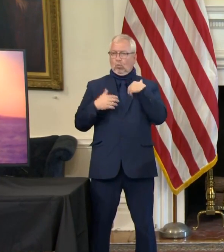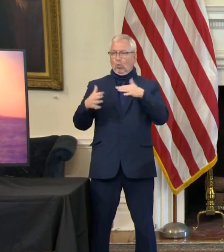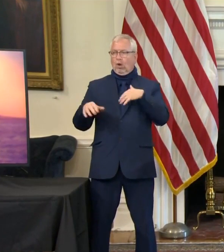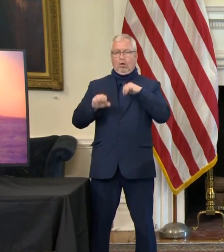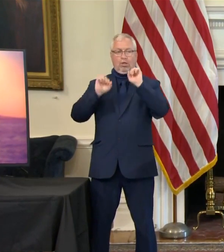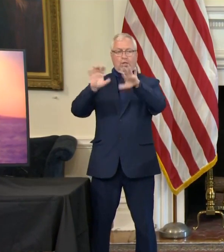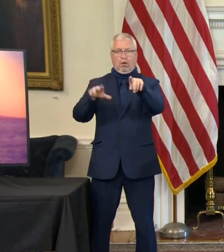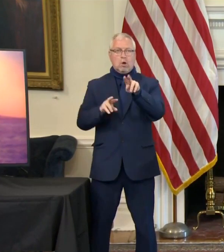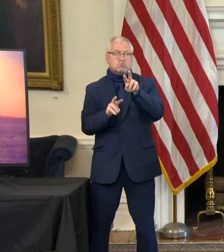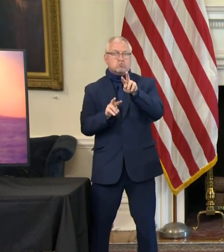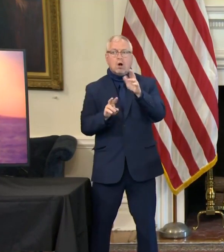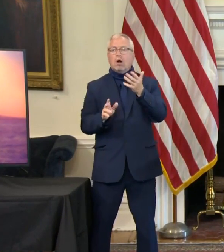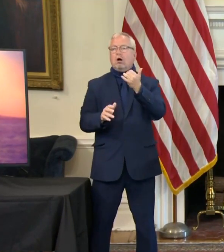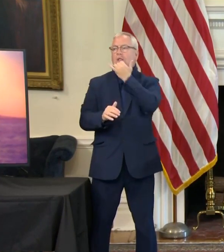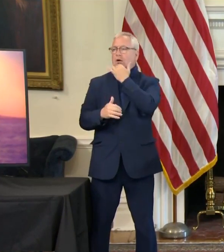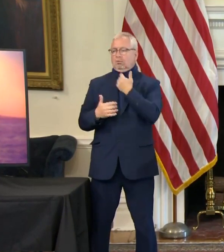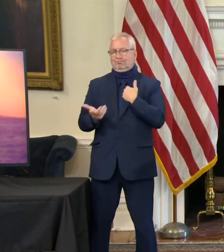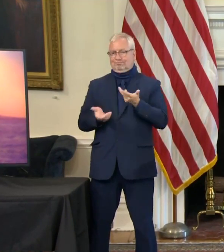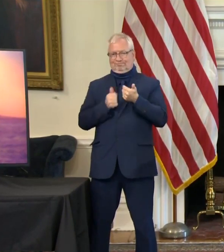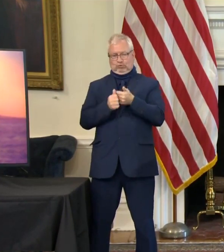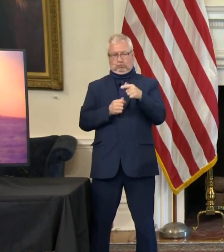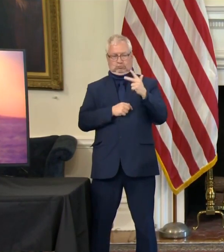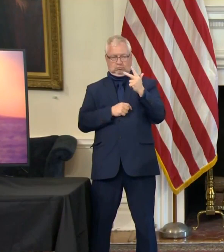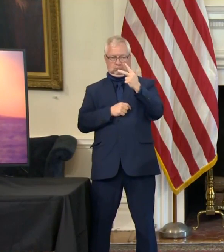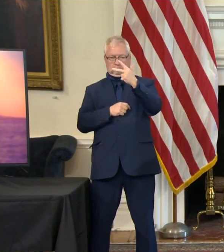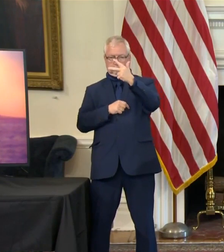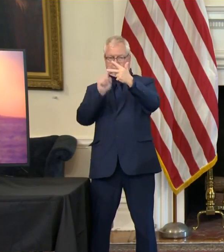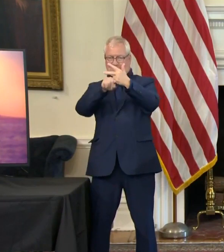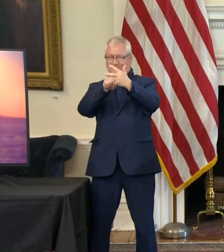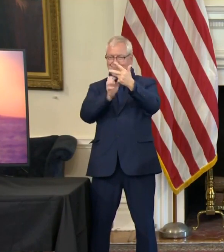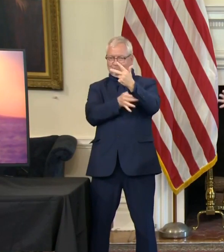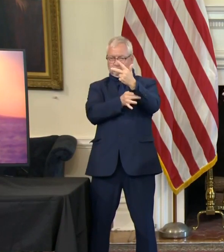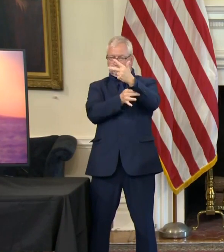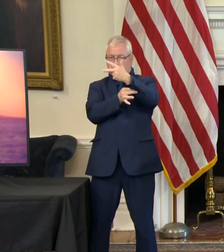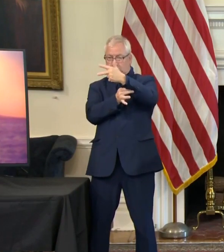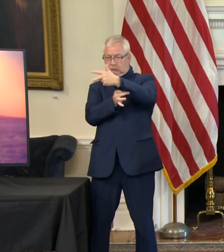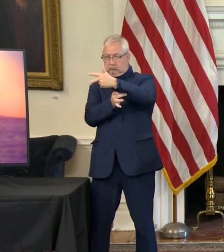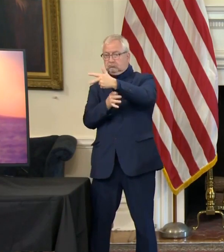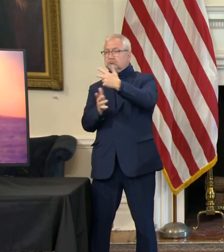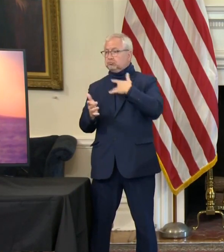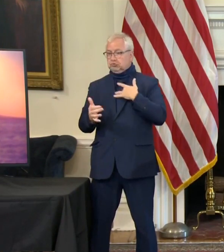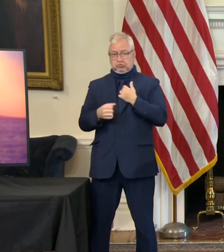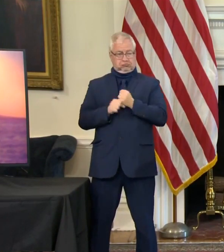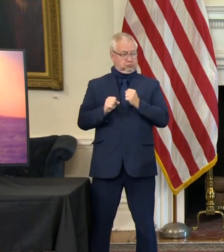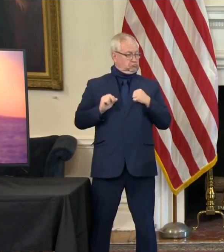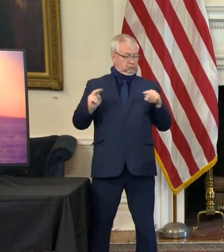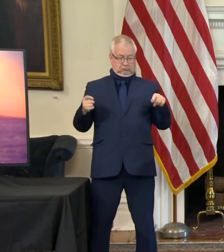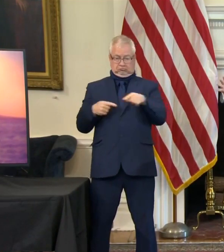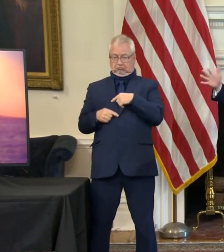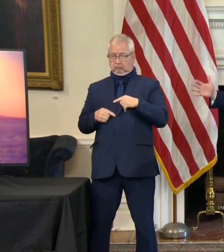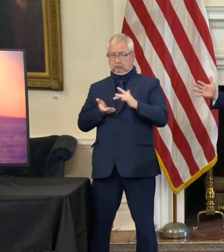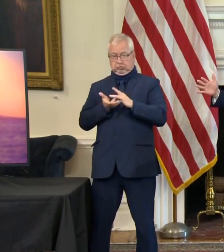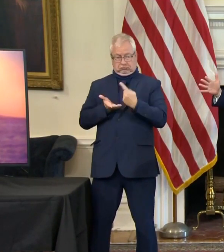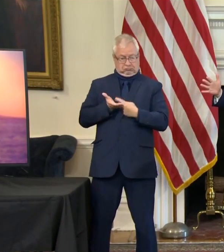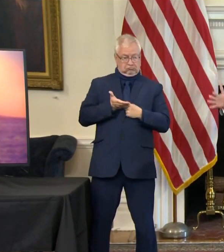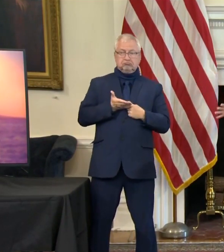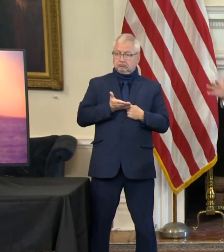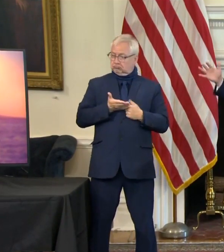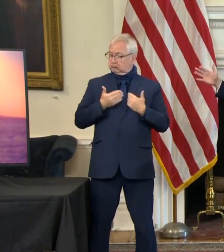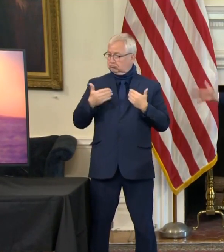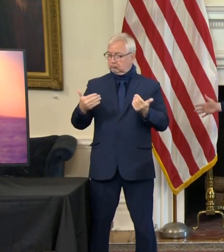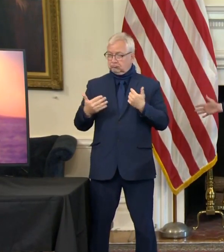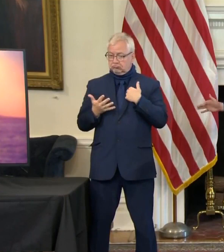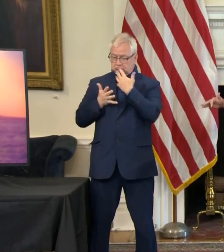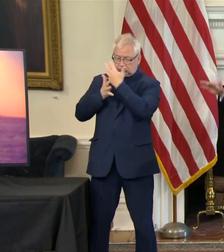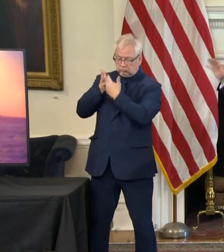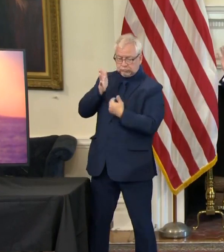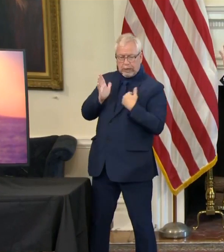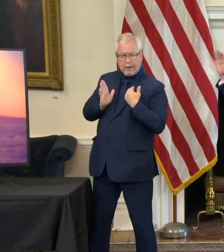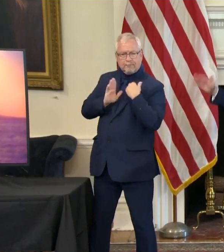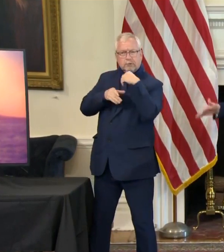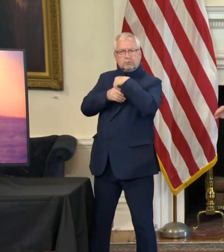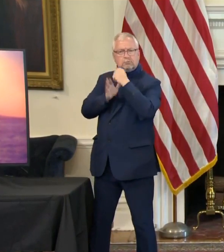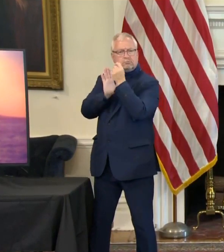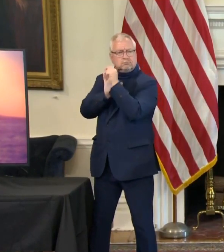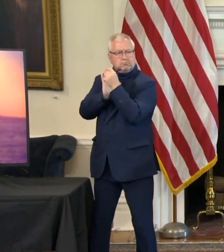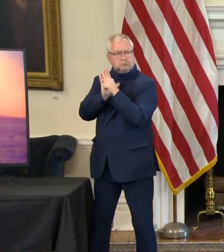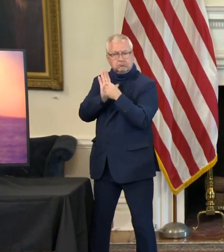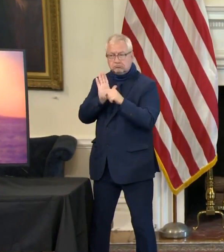WE DO NOT SAY WE WILL DO IT BY THE STATE BECAUSE PART OF IT IS WATCHING TRENDS AND NUMBERS AND RUNNING IT BY OUR CORONAVIRUS RECOVERY TEAM SANG, ARE WE SAFE TO DO THIS NOW?